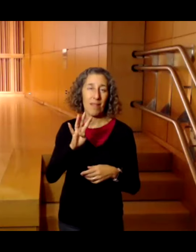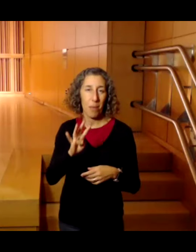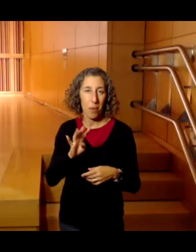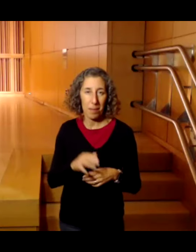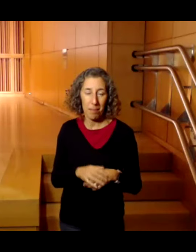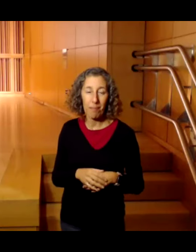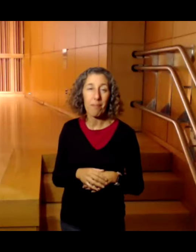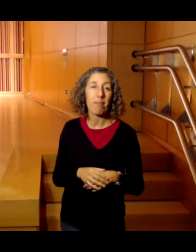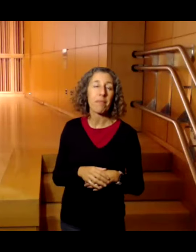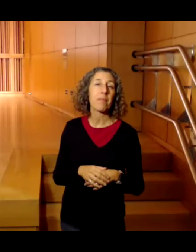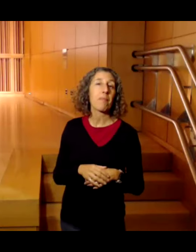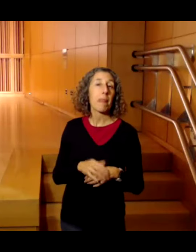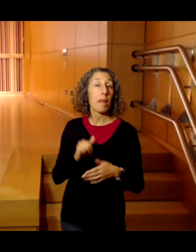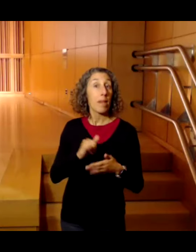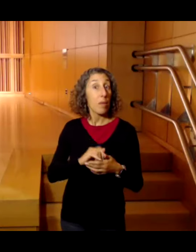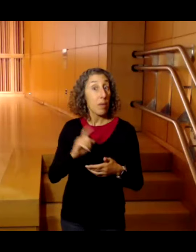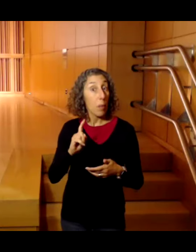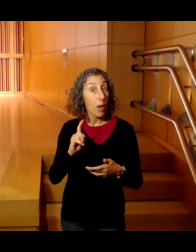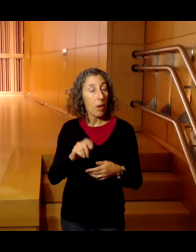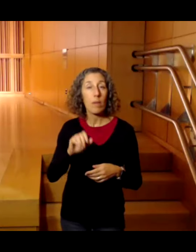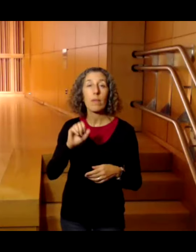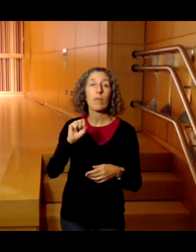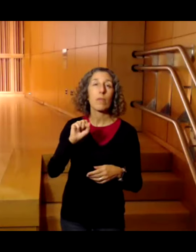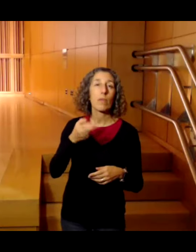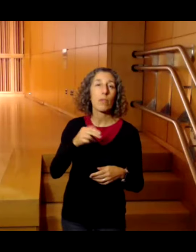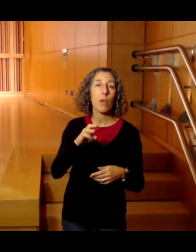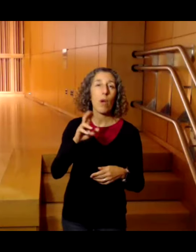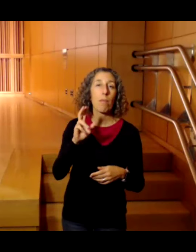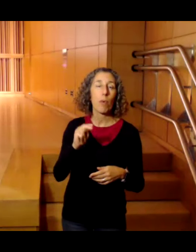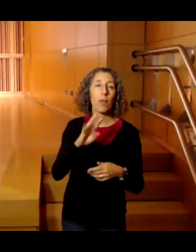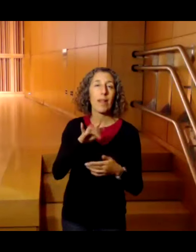at the Schomburg Center for Research in Black Culture.